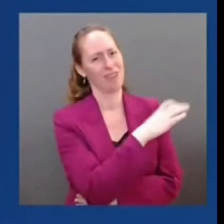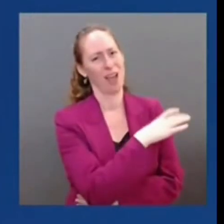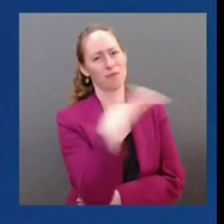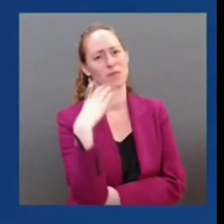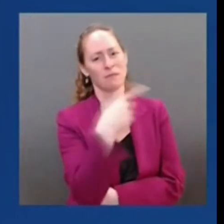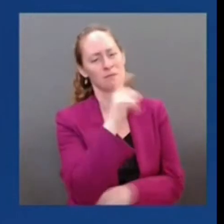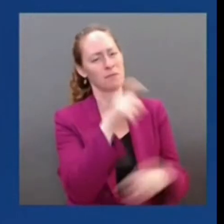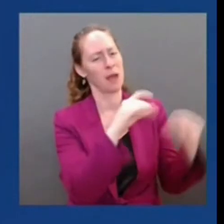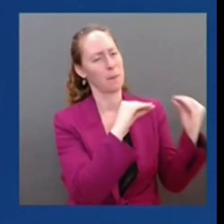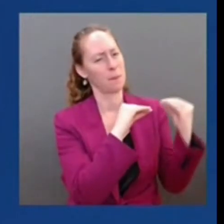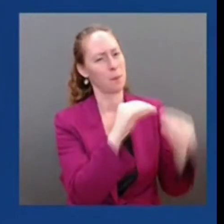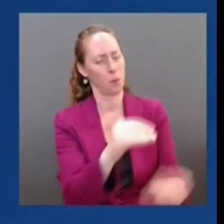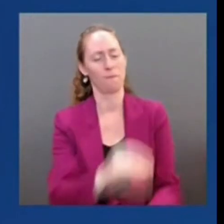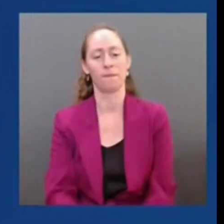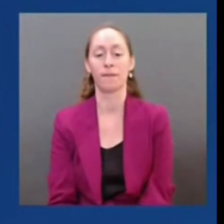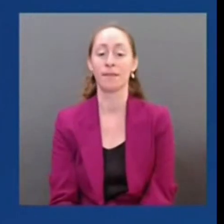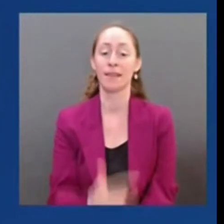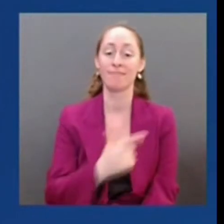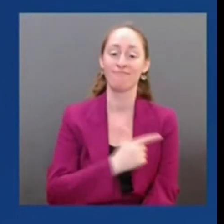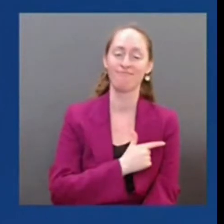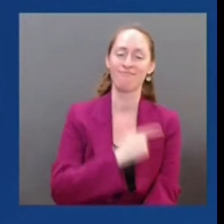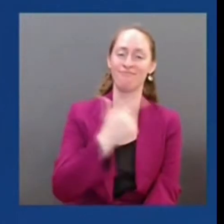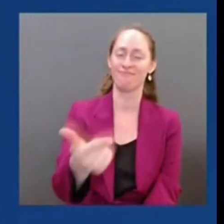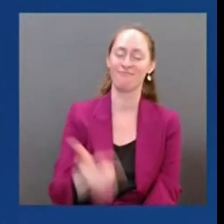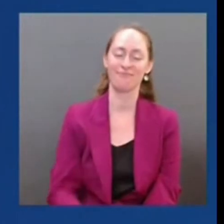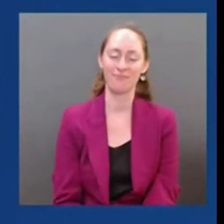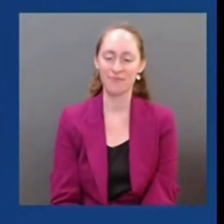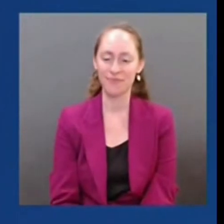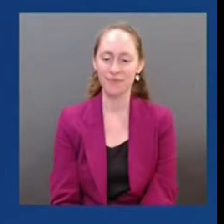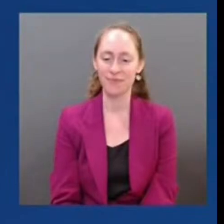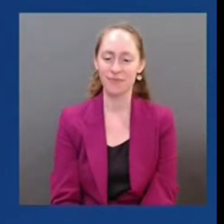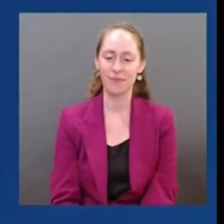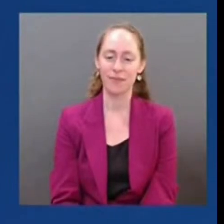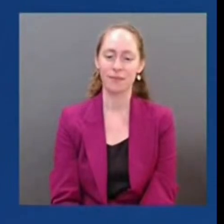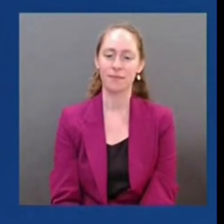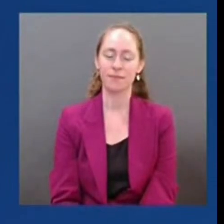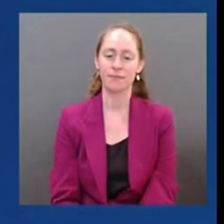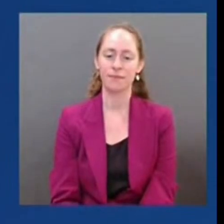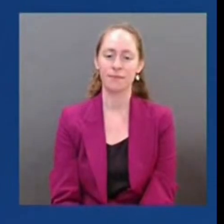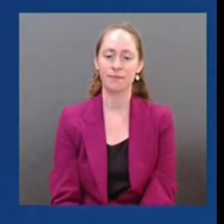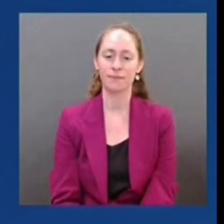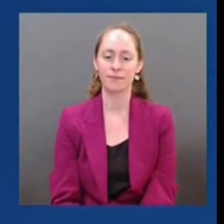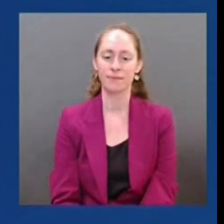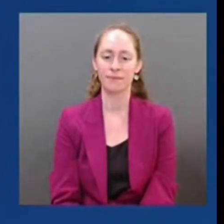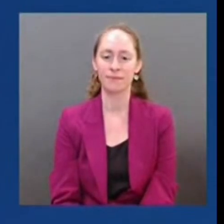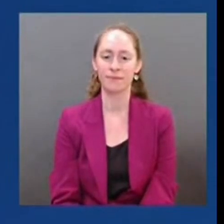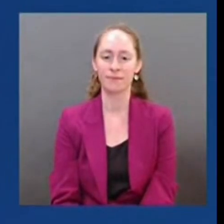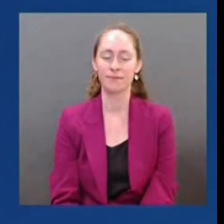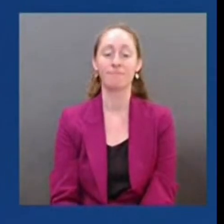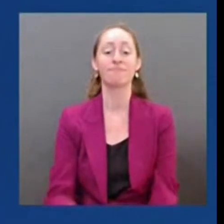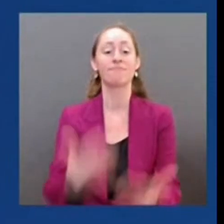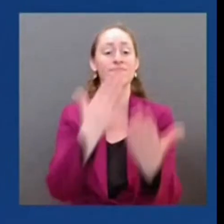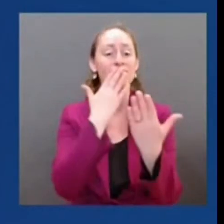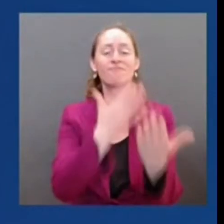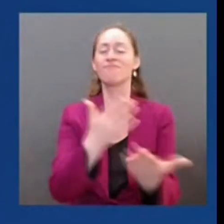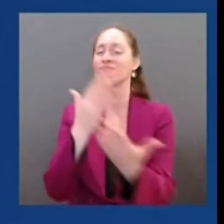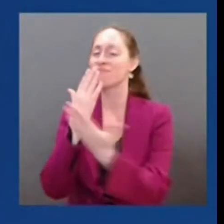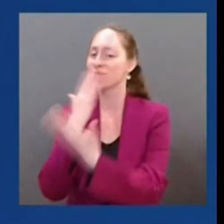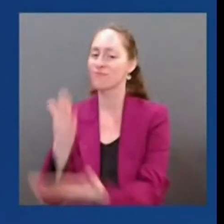ASKING FOR. I WILL STOP THERE AND BACK TO YOU DR. JHA. GREAT, THANK YOU, TONY, AND